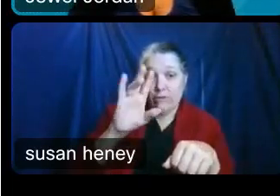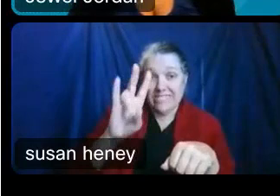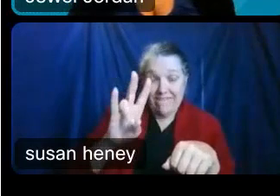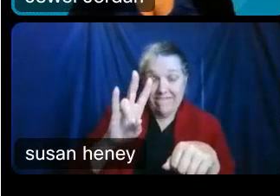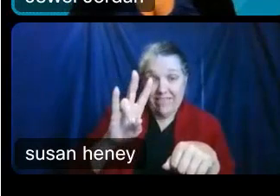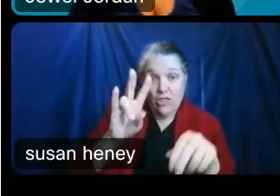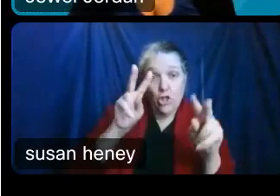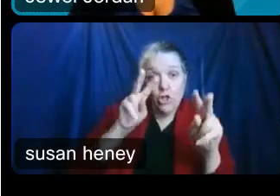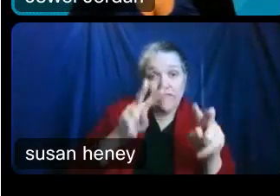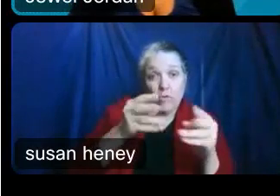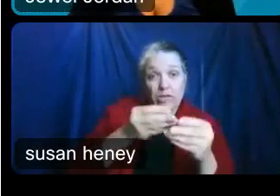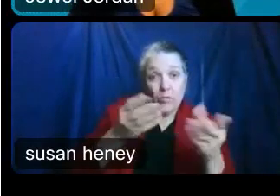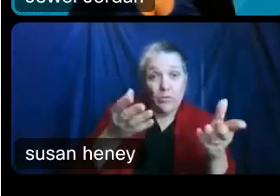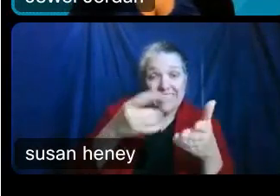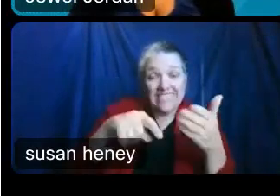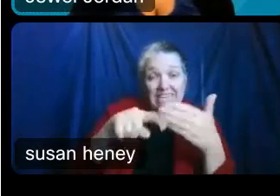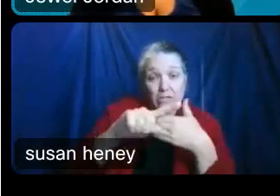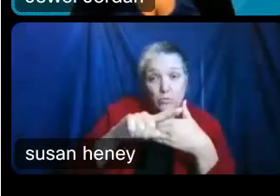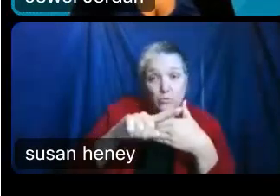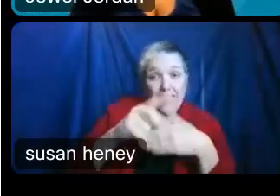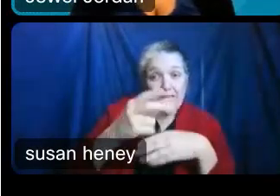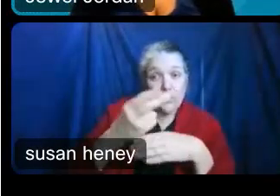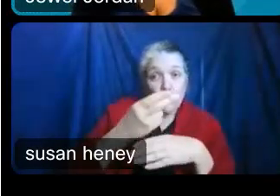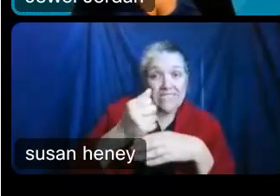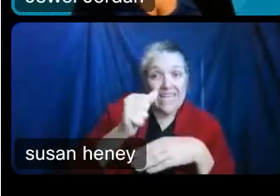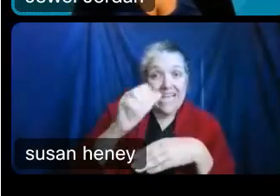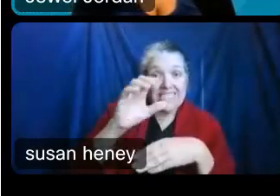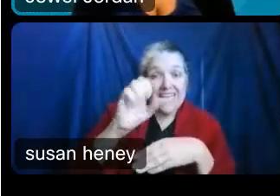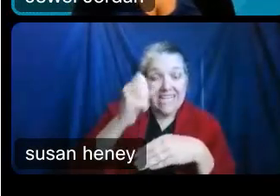next week's release and look forward to your use of ACS data. I'm Jewel Jordan, and thanks